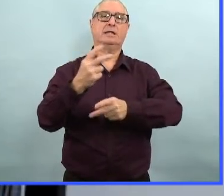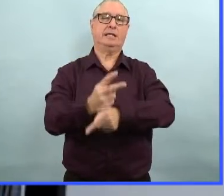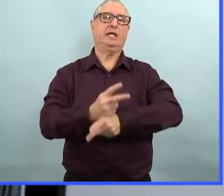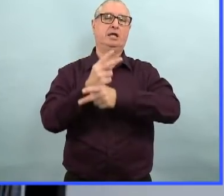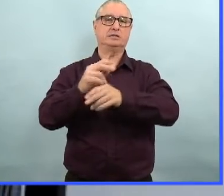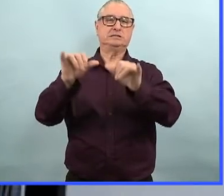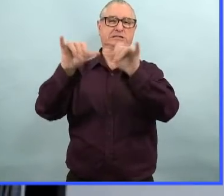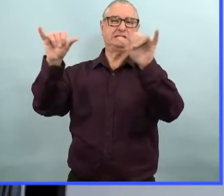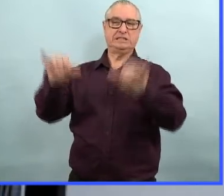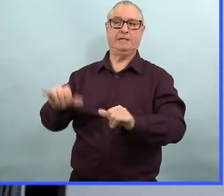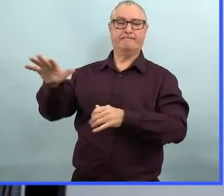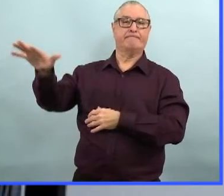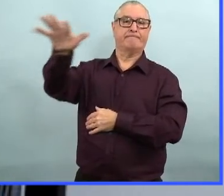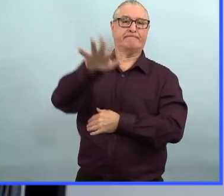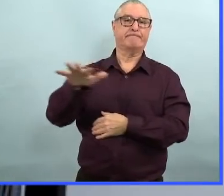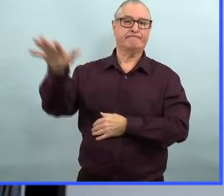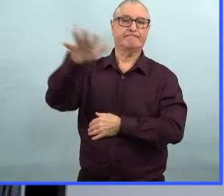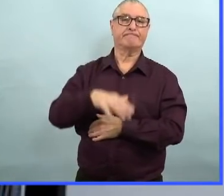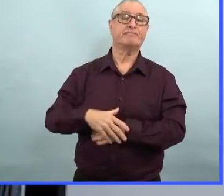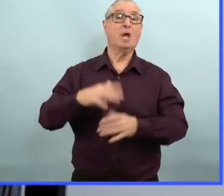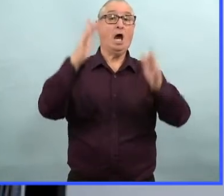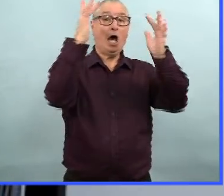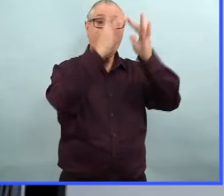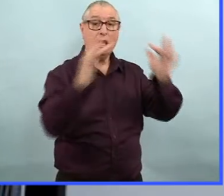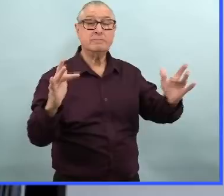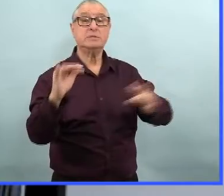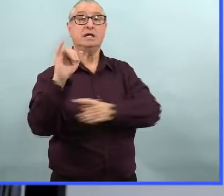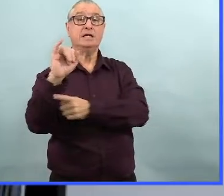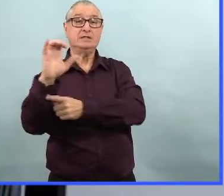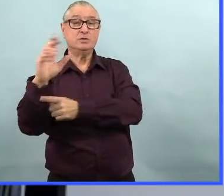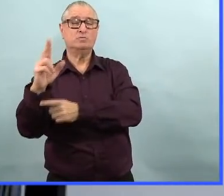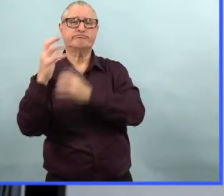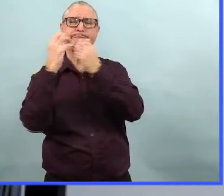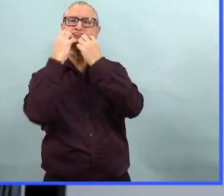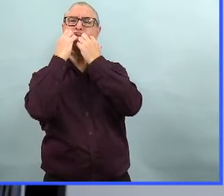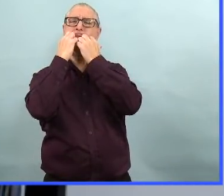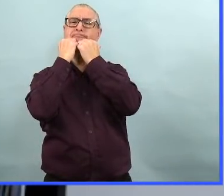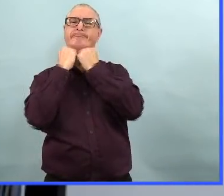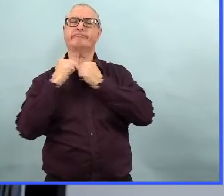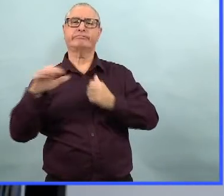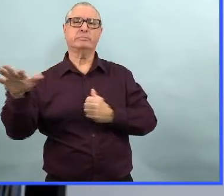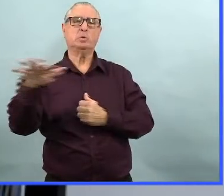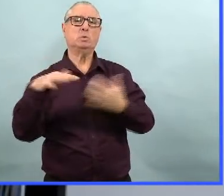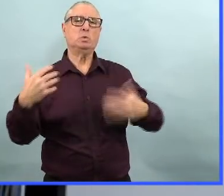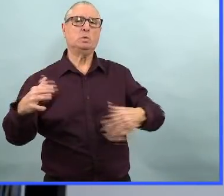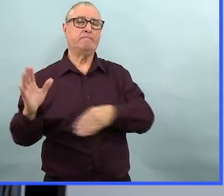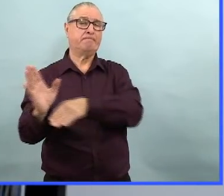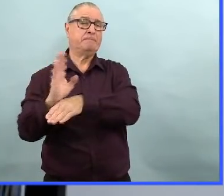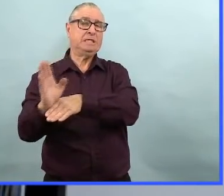it's it's clear that more vaccinated people are at risk of becoming infected they're still